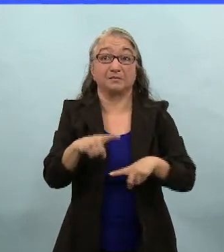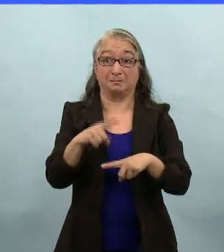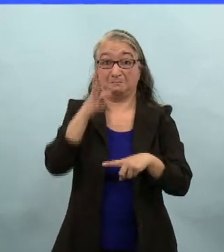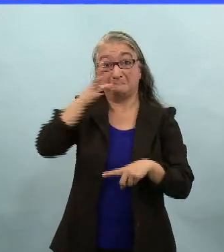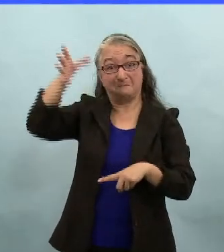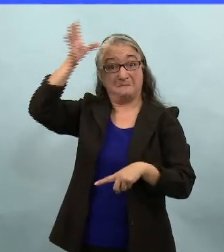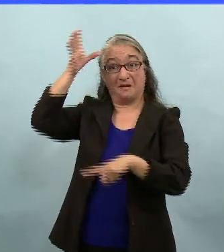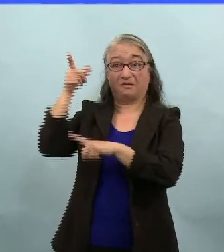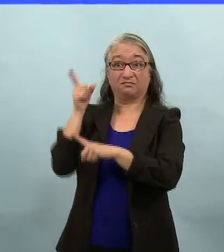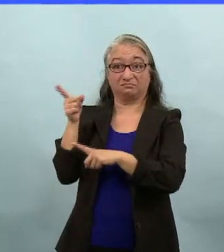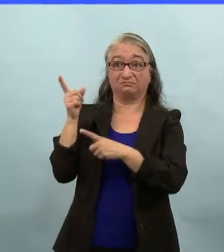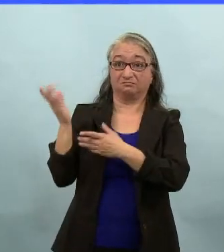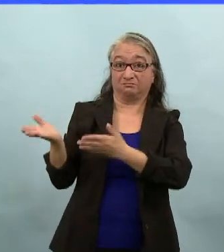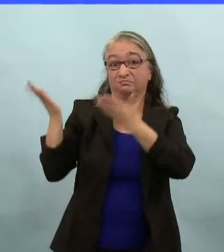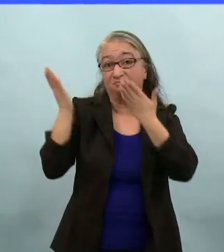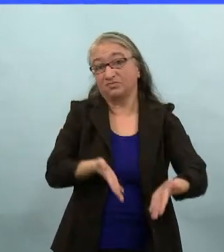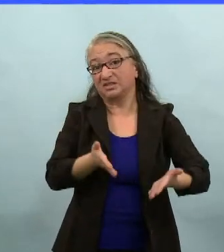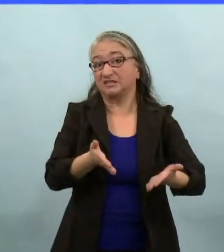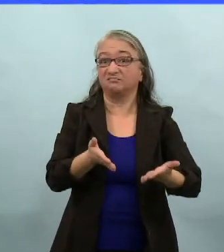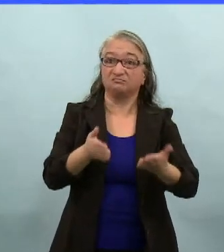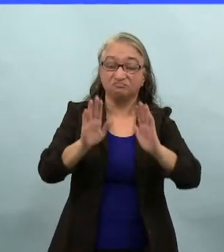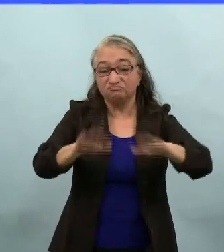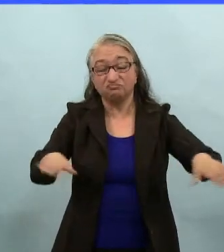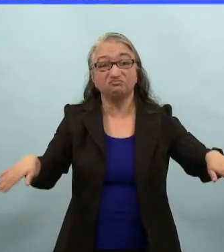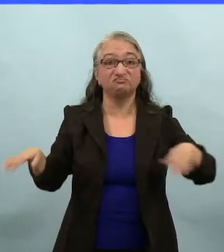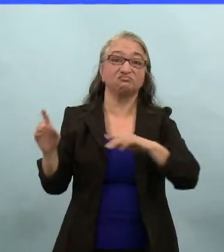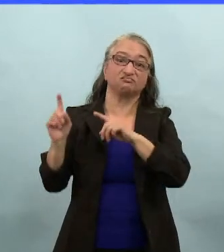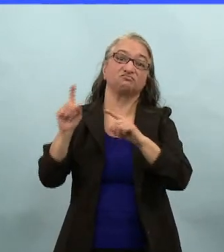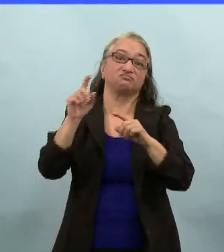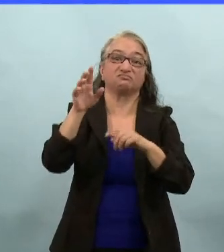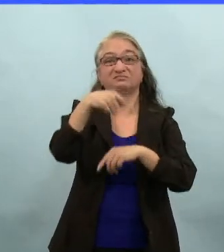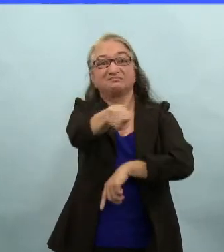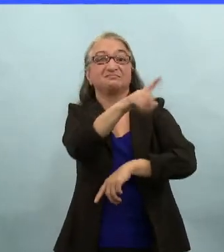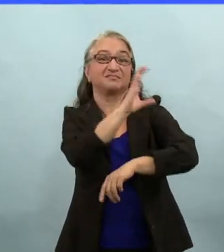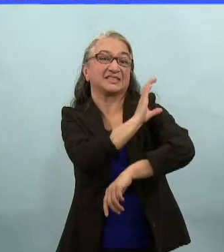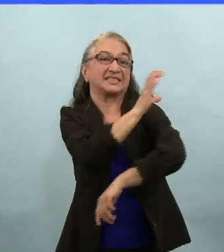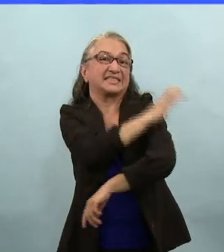circumstances with the parent or guardian to determine the next steps for that child